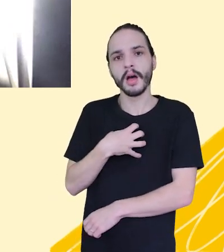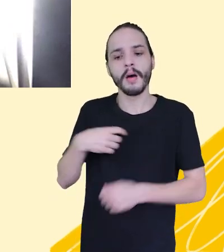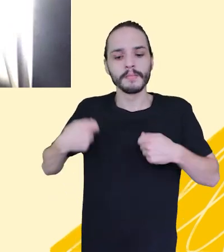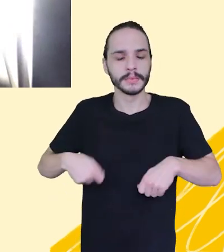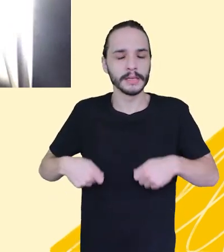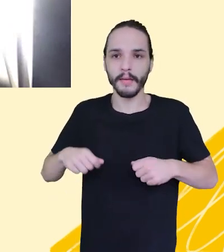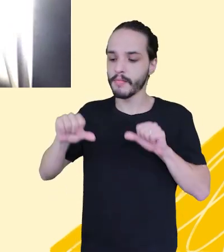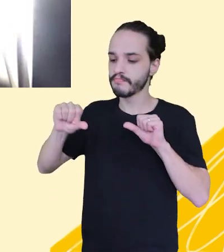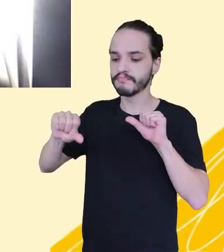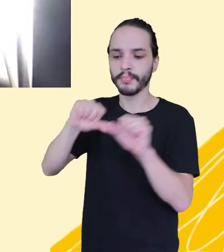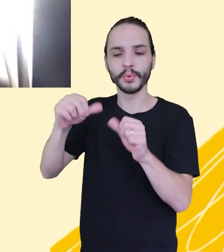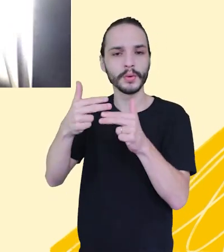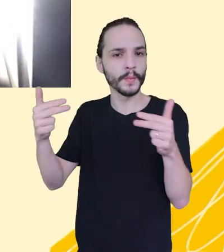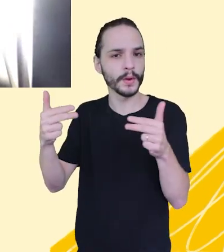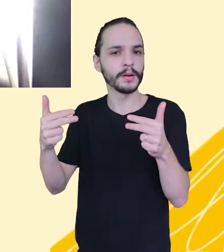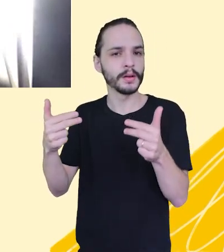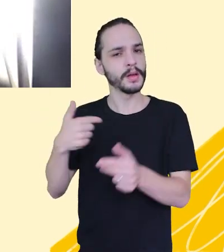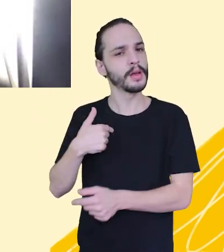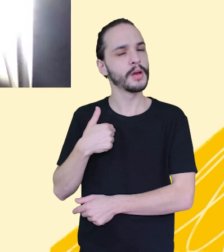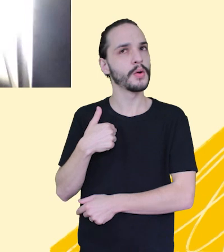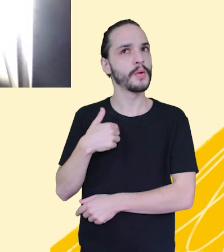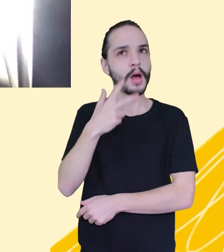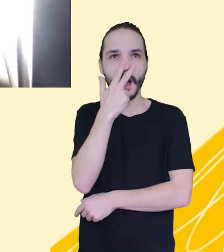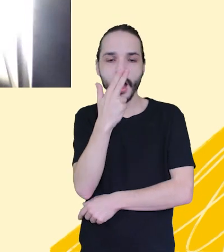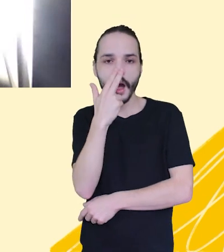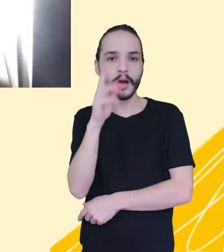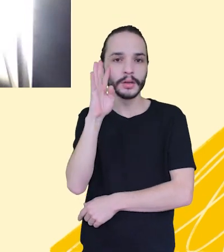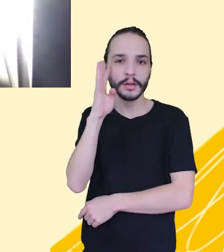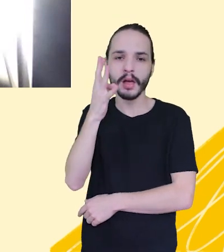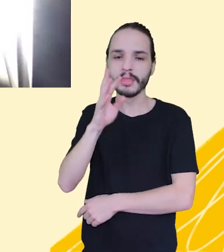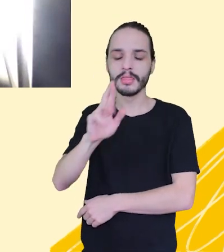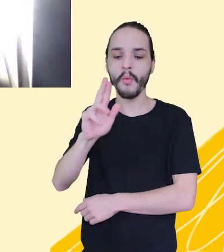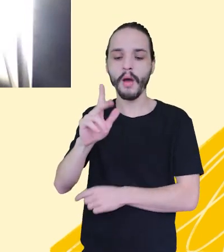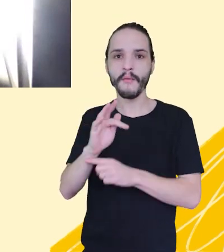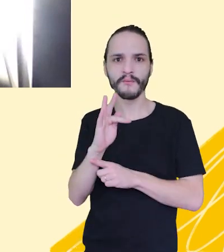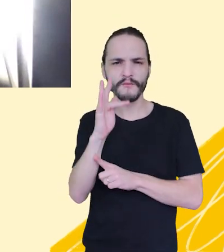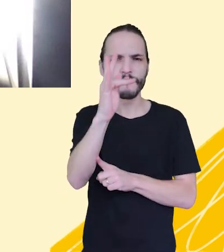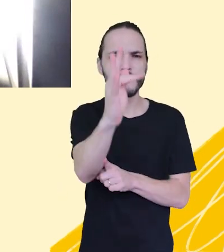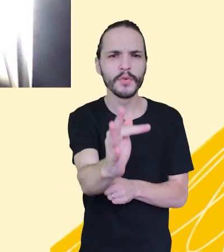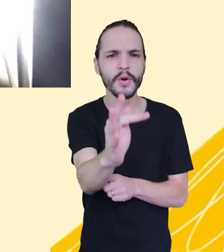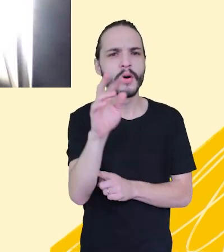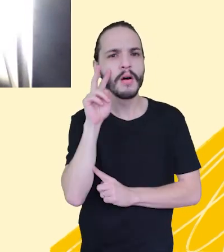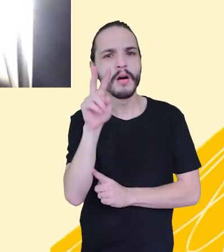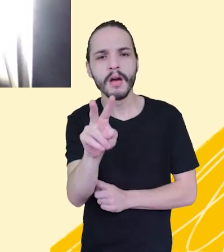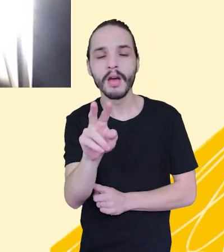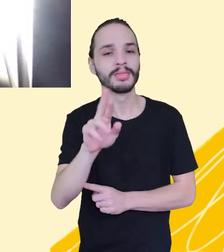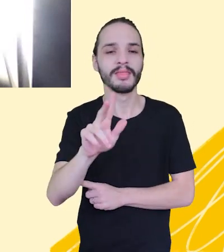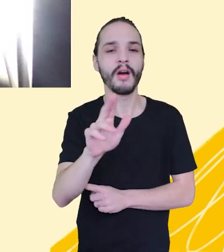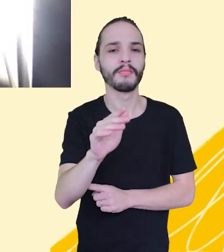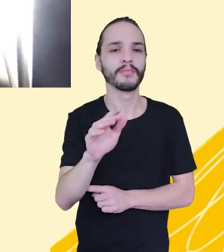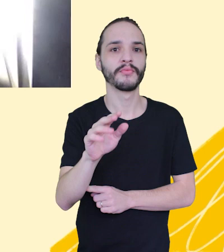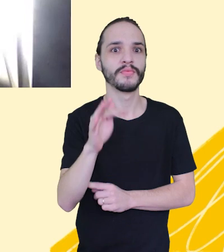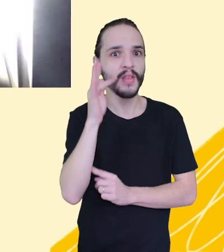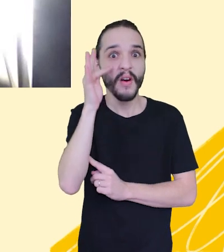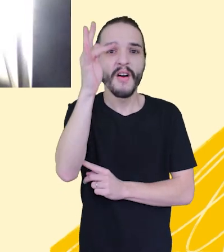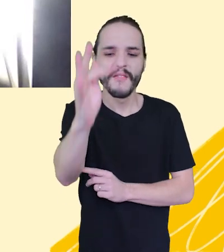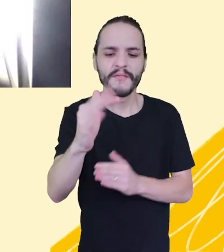I think the decisive thing is that you don't look forward...